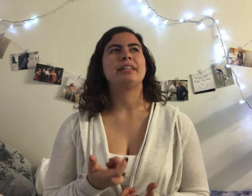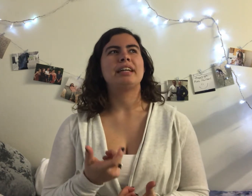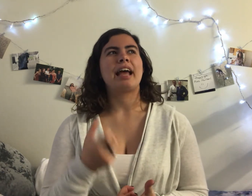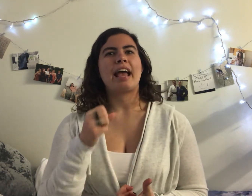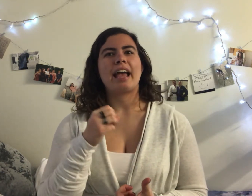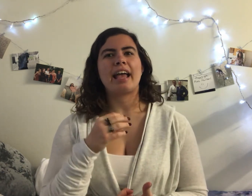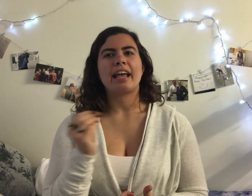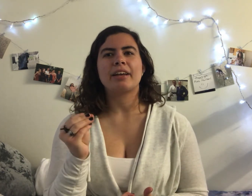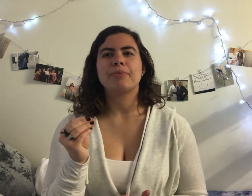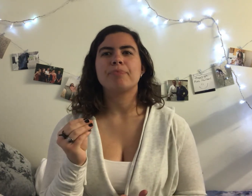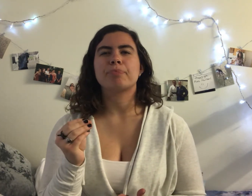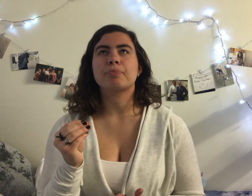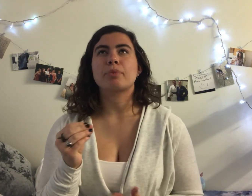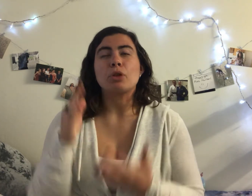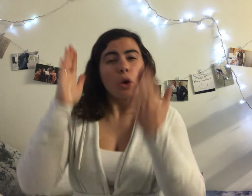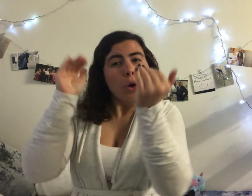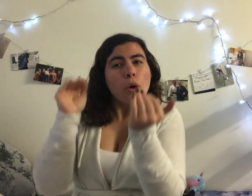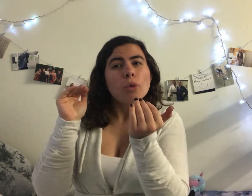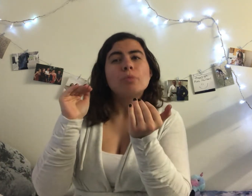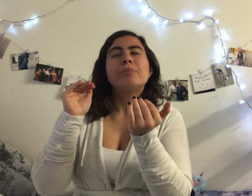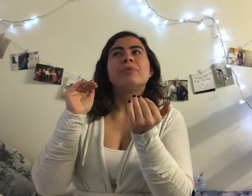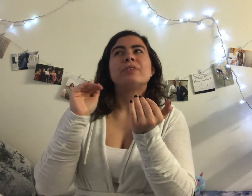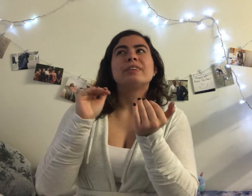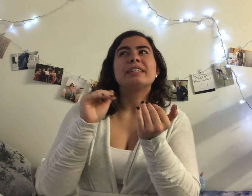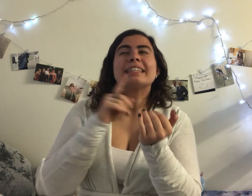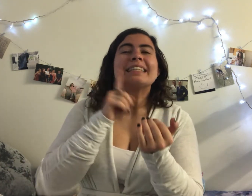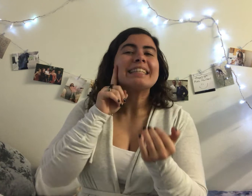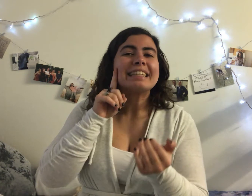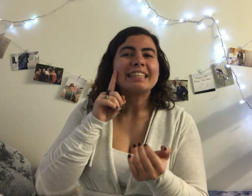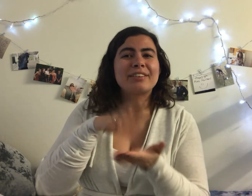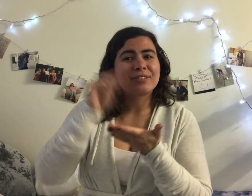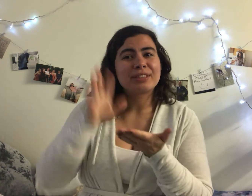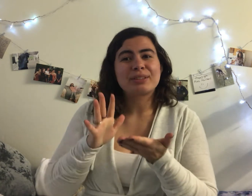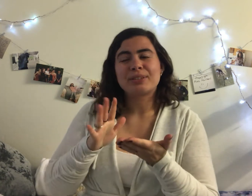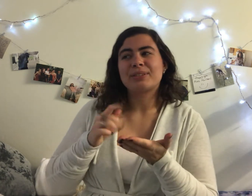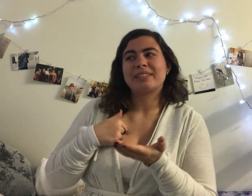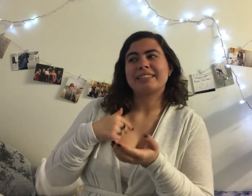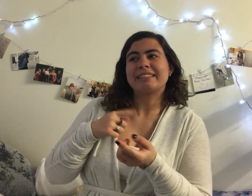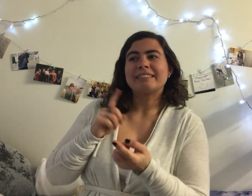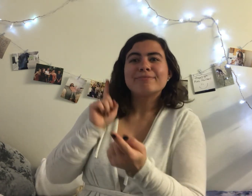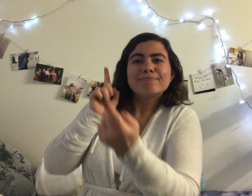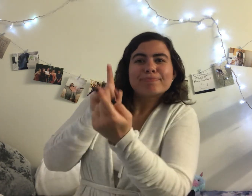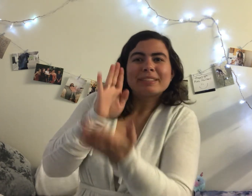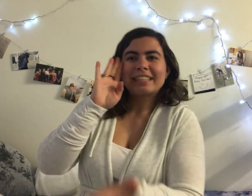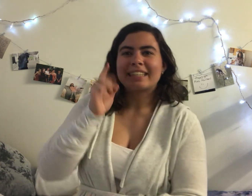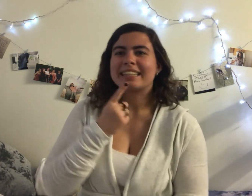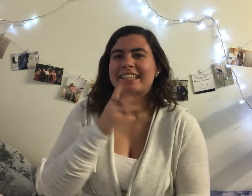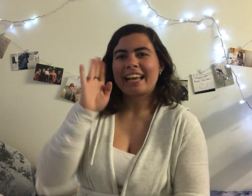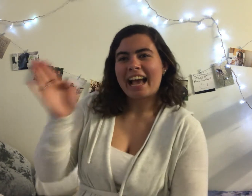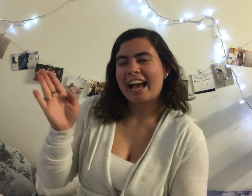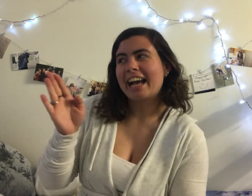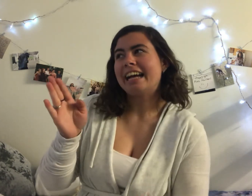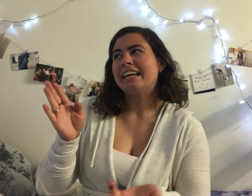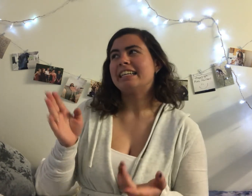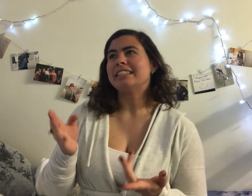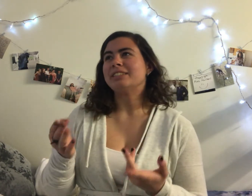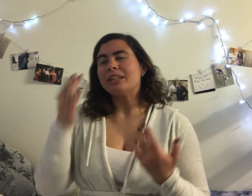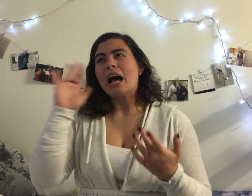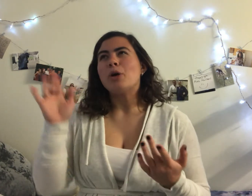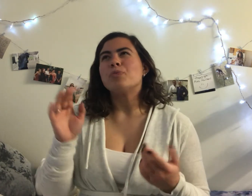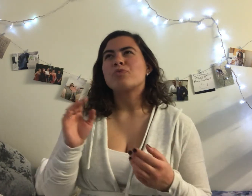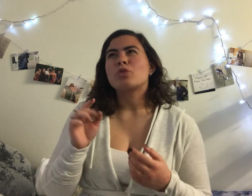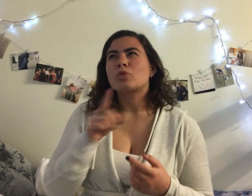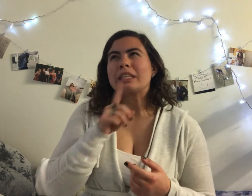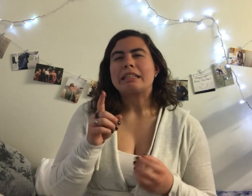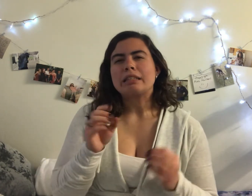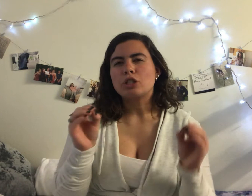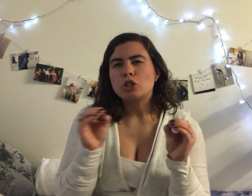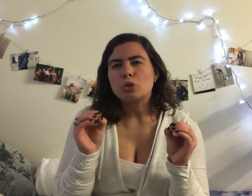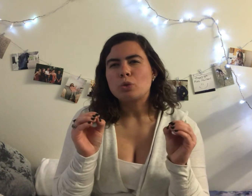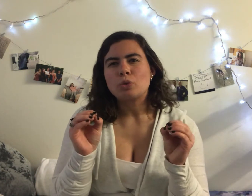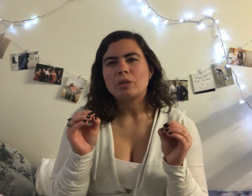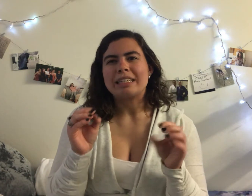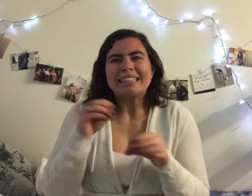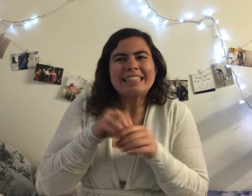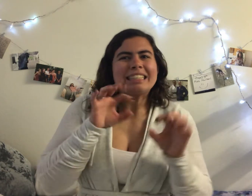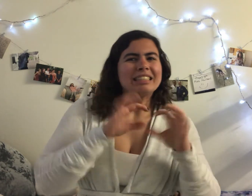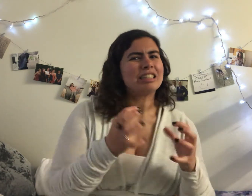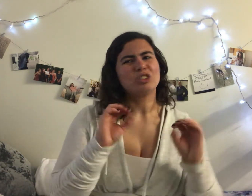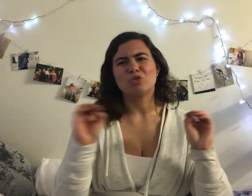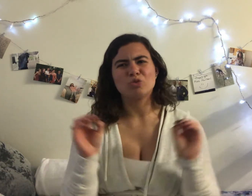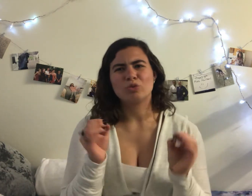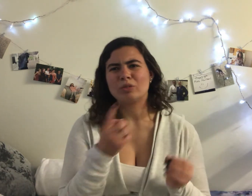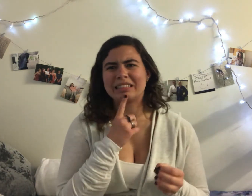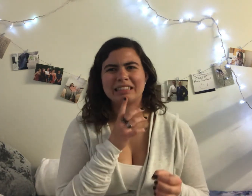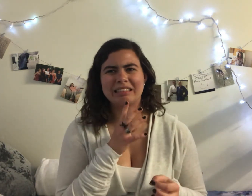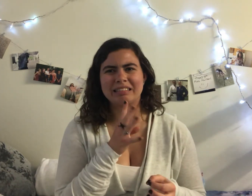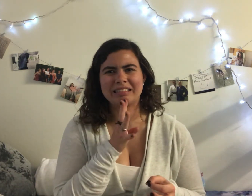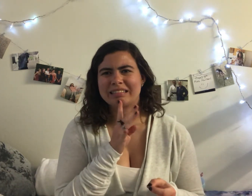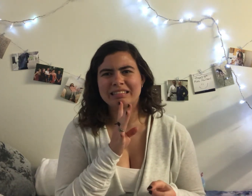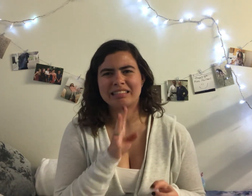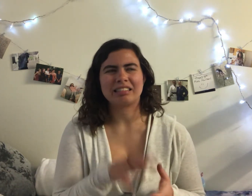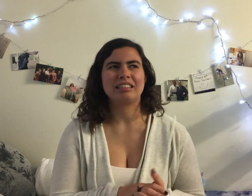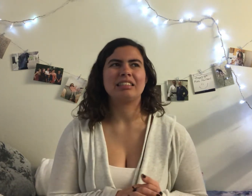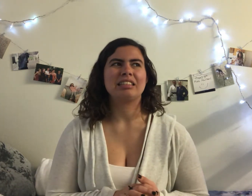and hopefully, I'll get a chance to meet the Deaf student and say hi. No one really talks in that class, though.